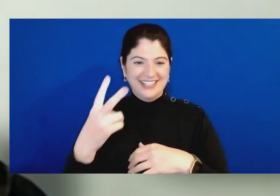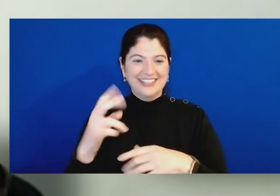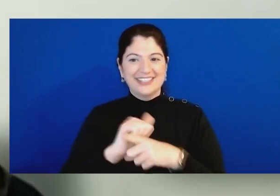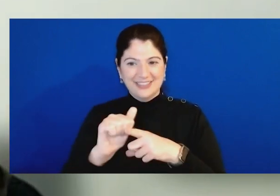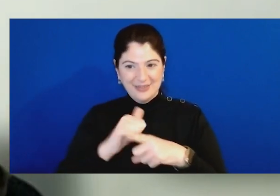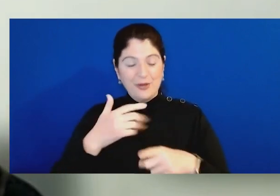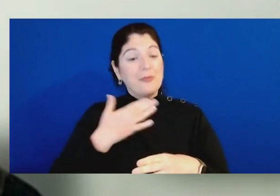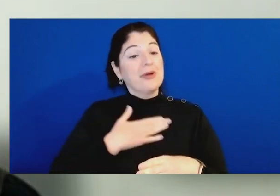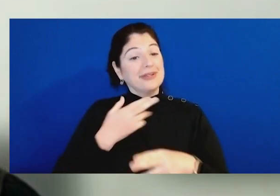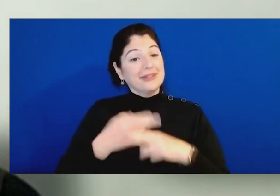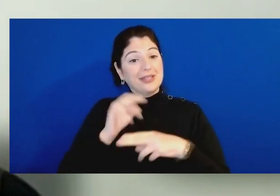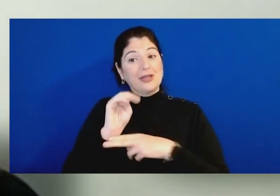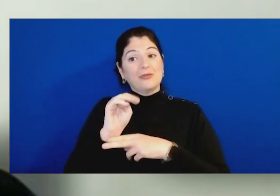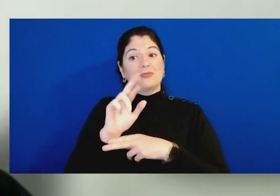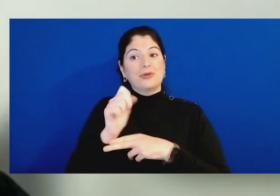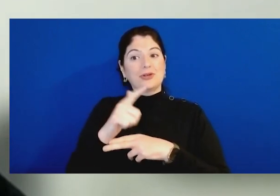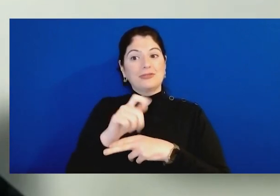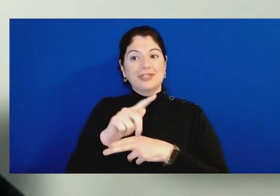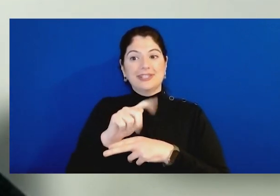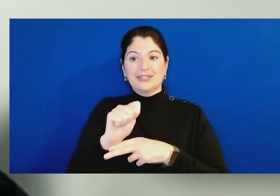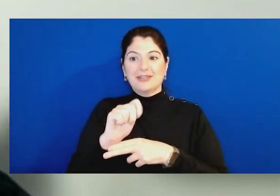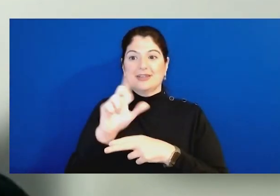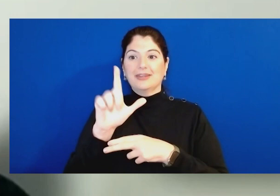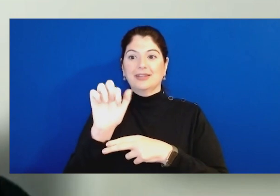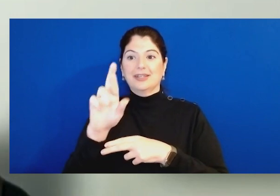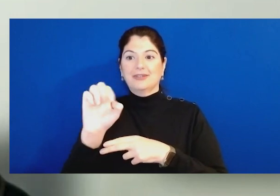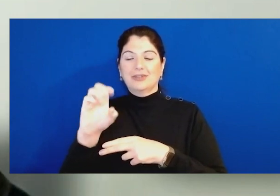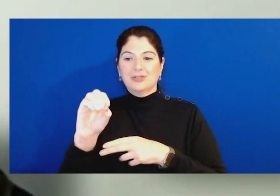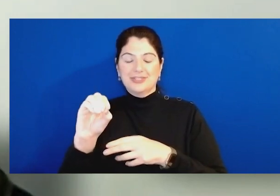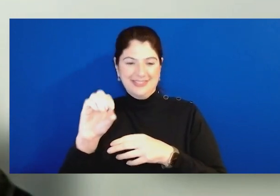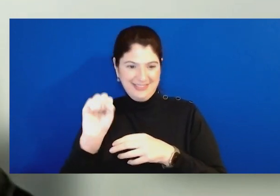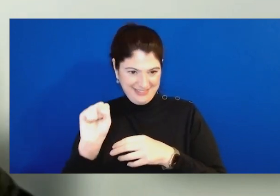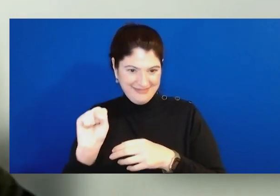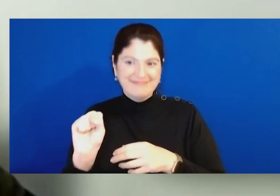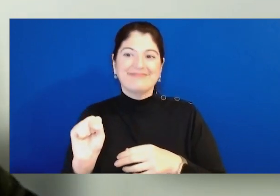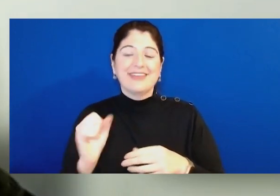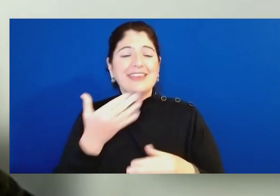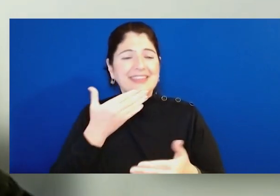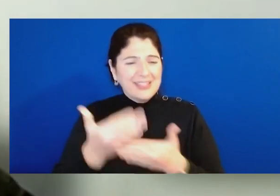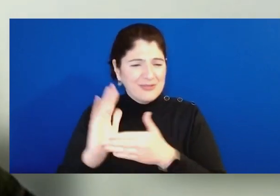the Executive Director of the Office of Language Access. Thank you all for joining this listening session.